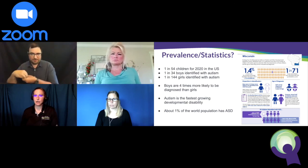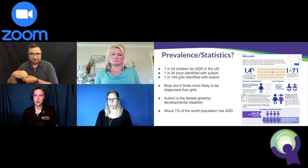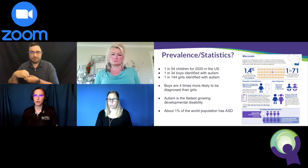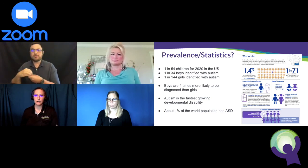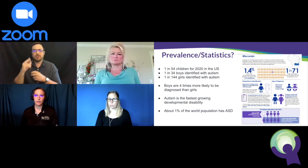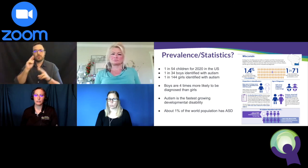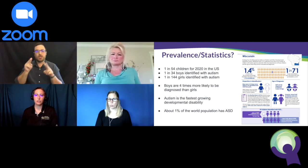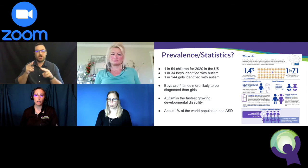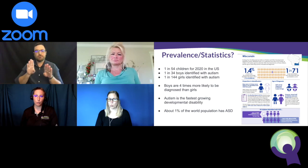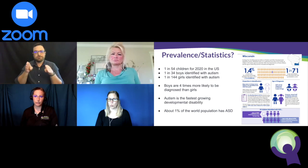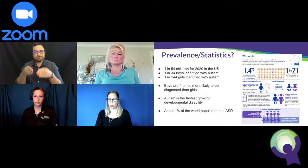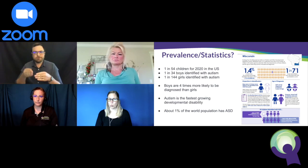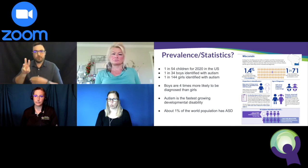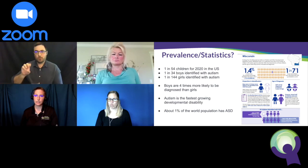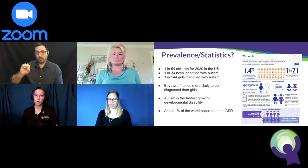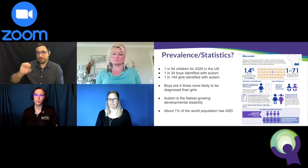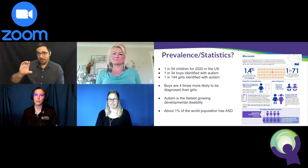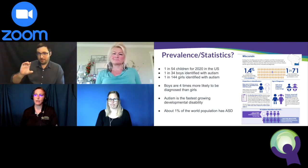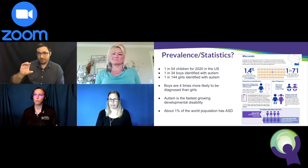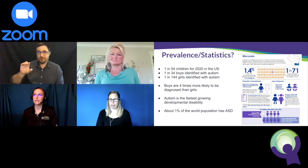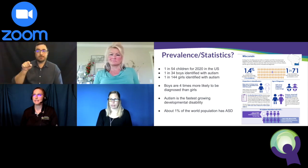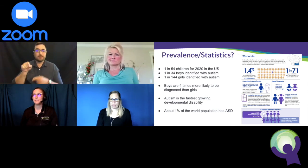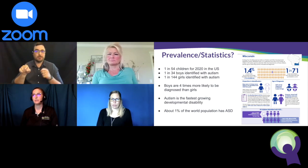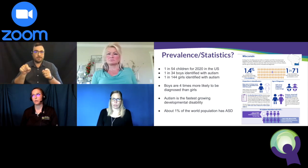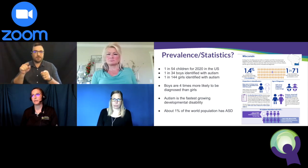are a little lower. So we have one in 71